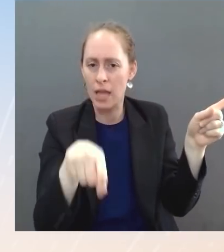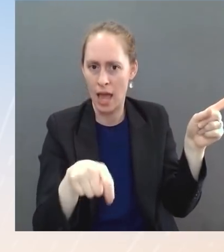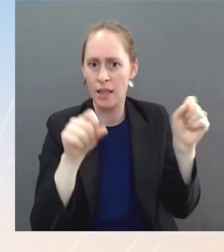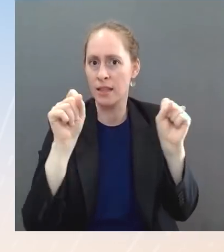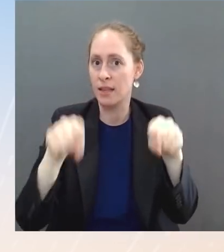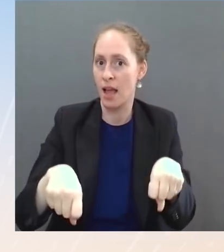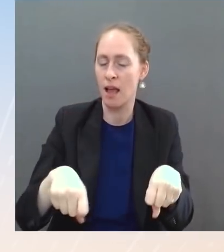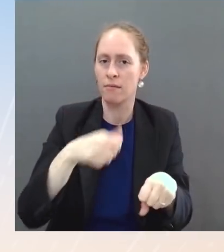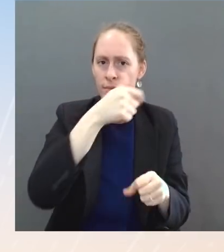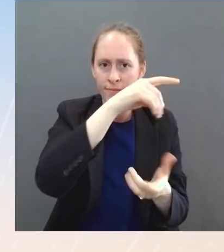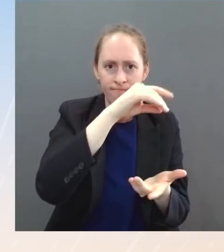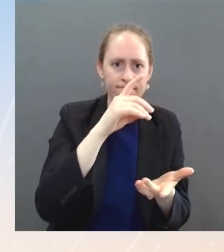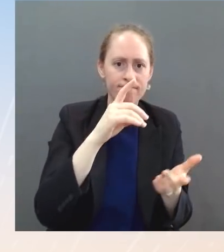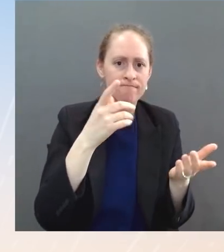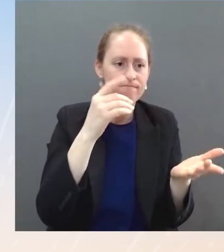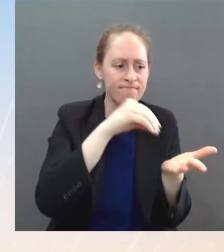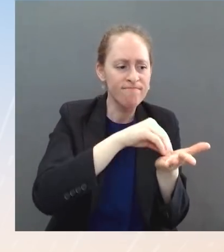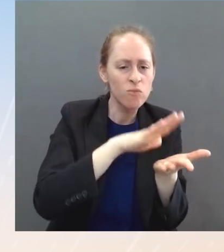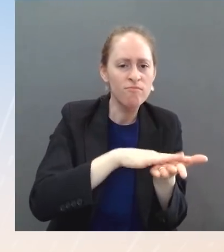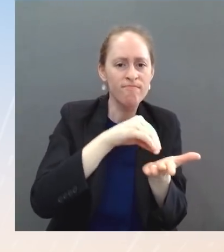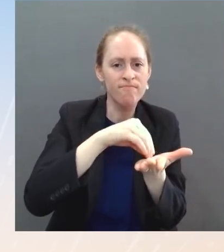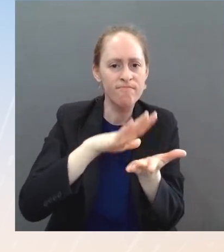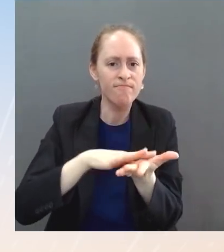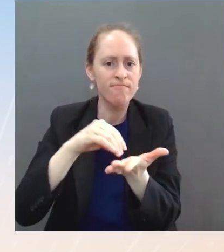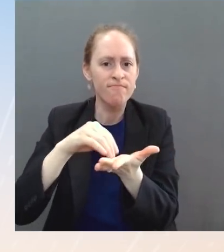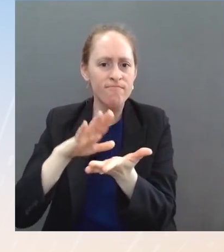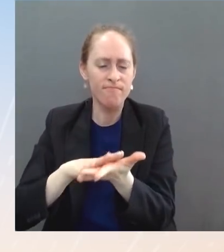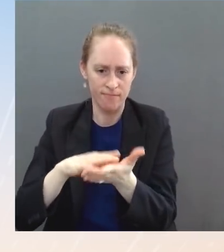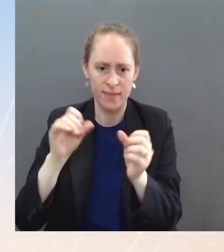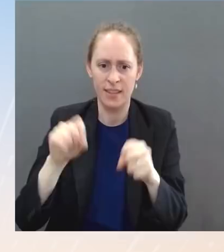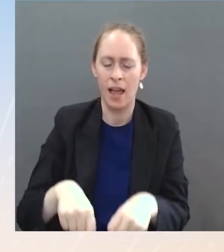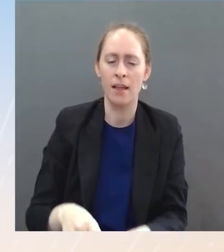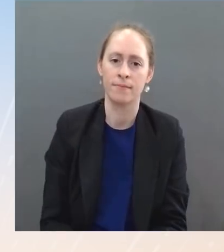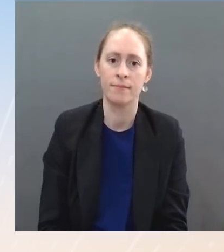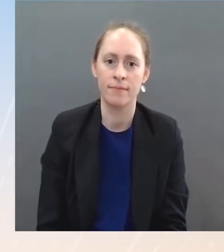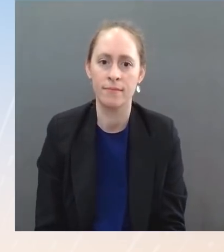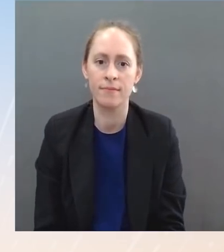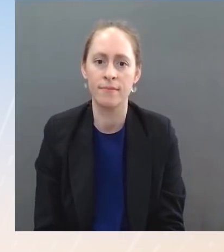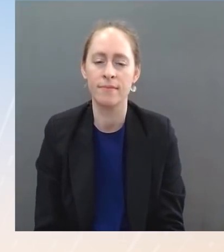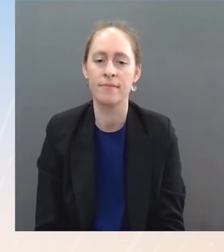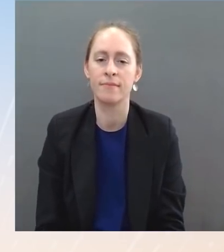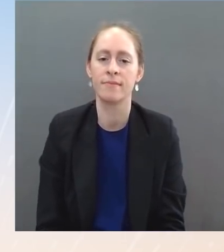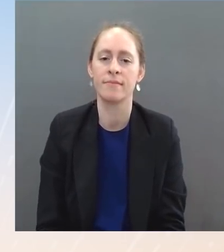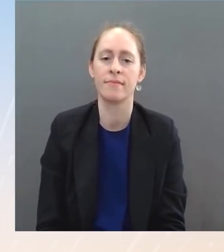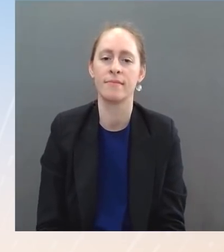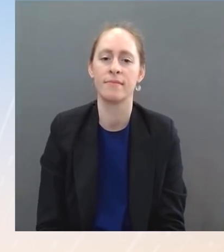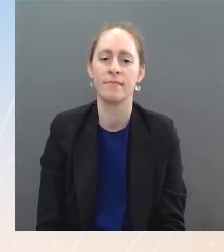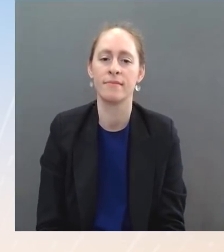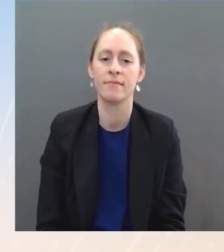to document the forensics of these tragic and senseless killings in this particular instance